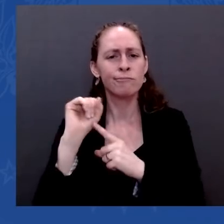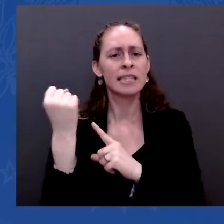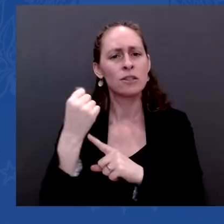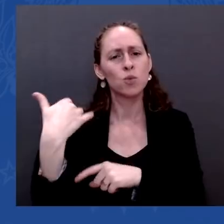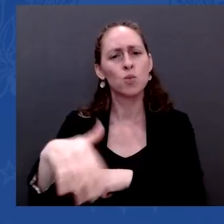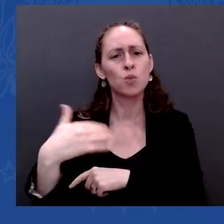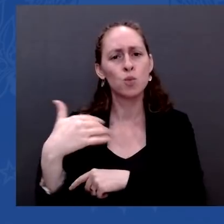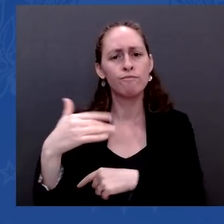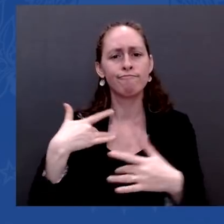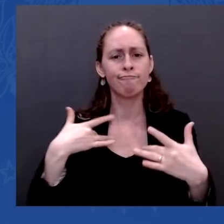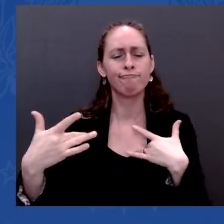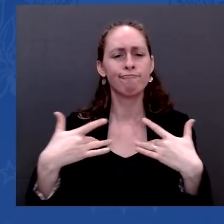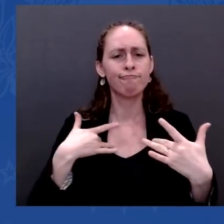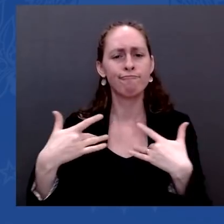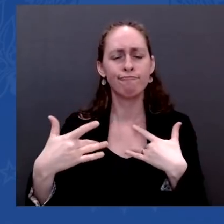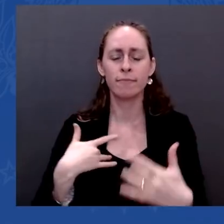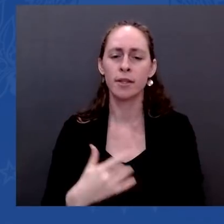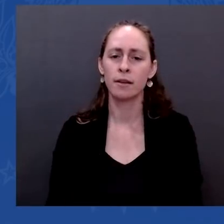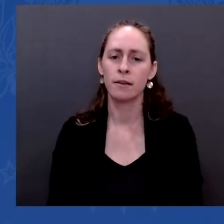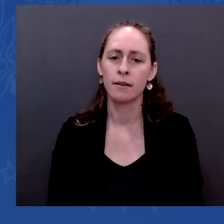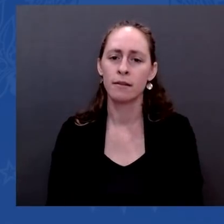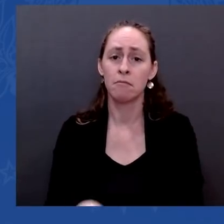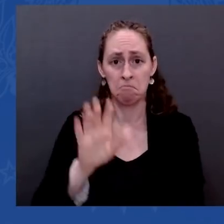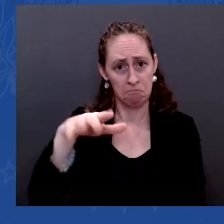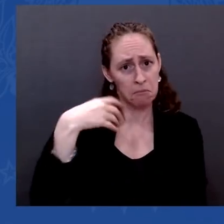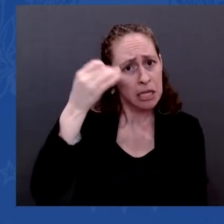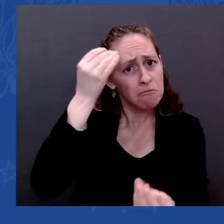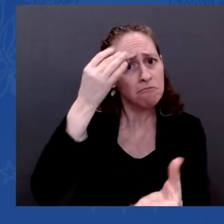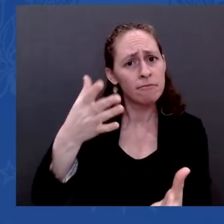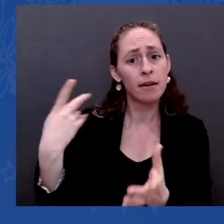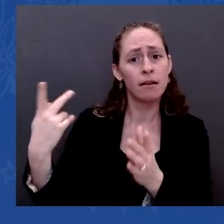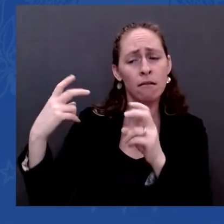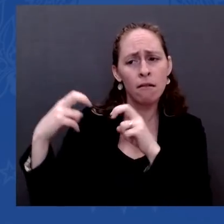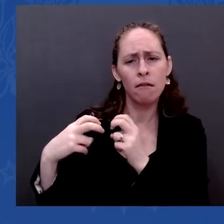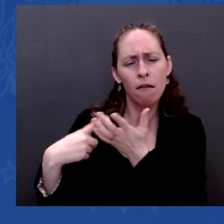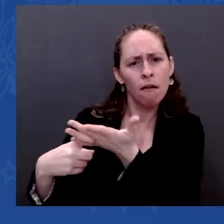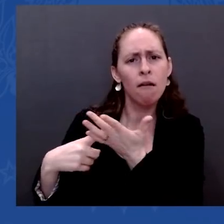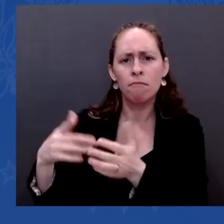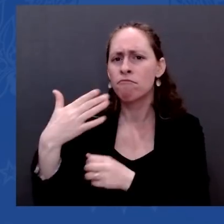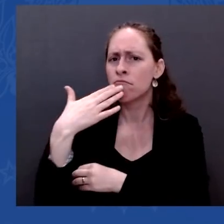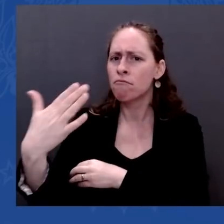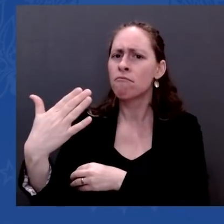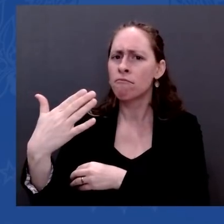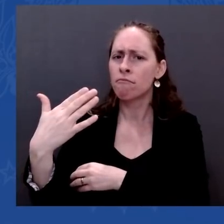what we need to do in this difficult context. Of course, there is a military threat in Ukraine --